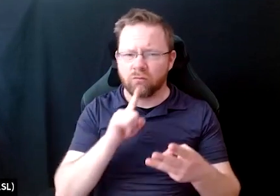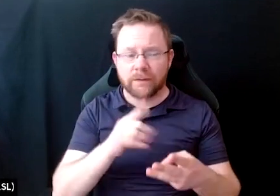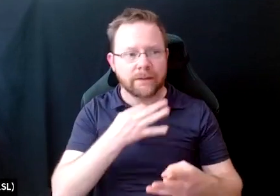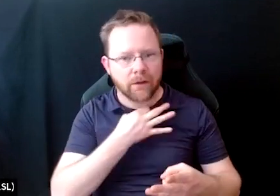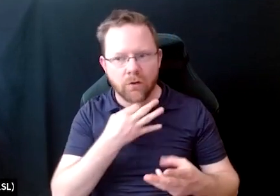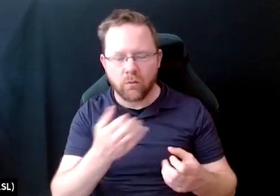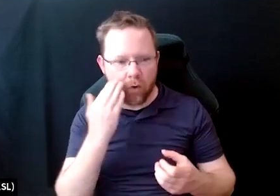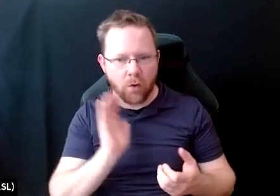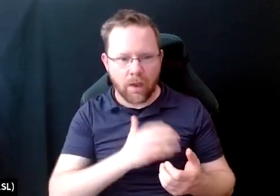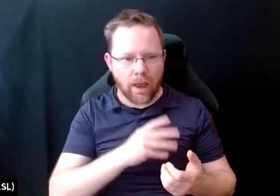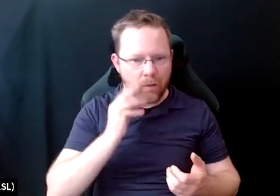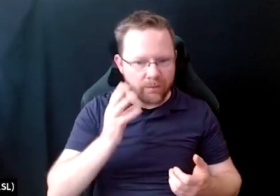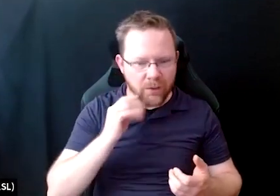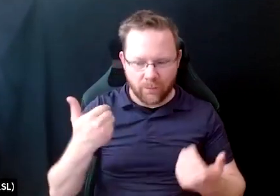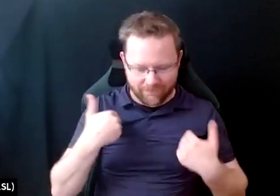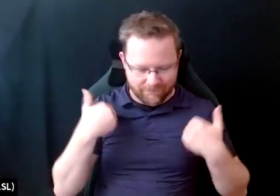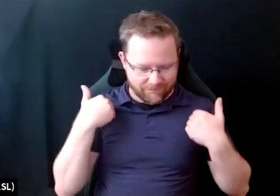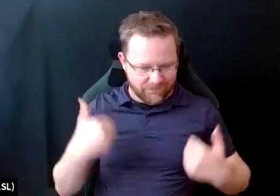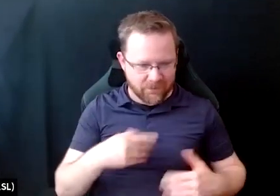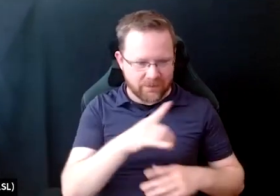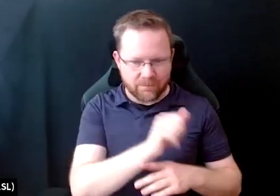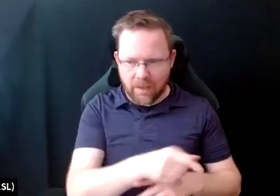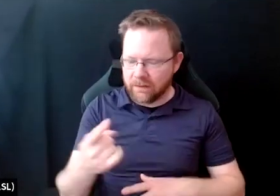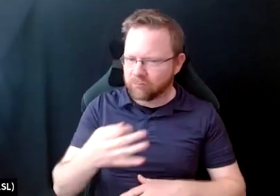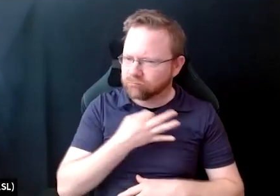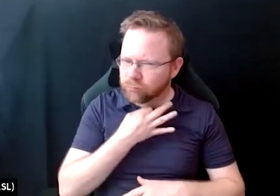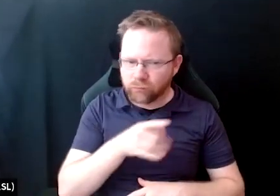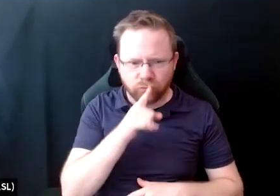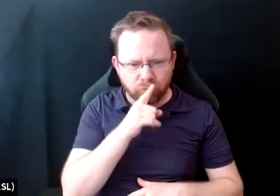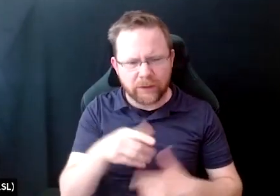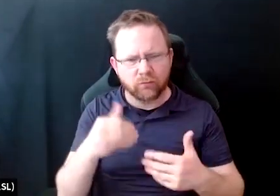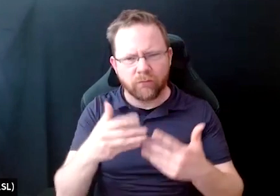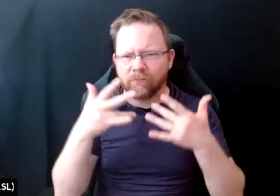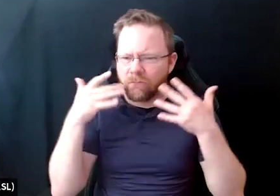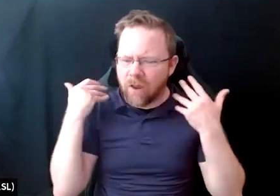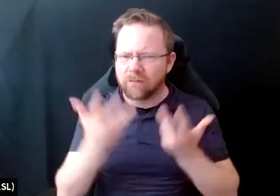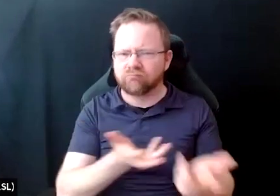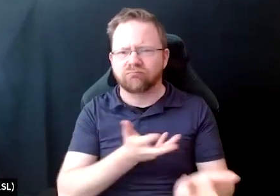as physically disabled people. They were extremely hospitable and they had a really creative approach